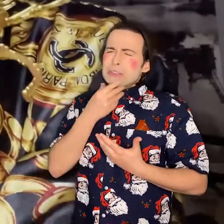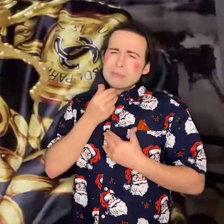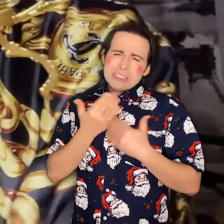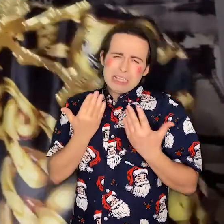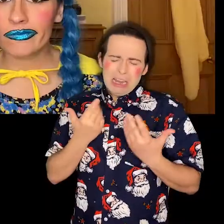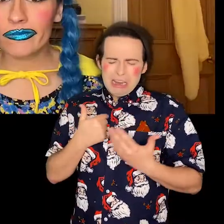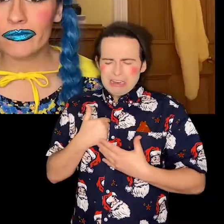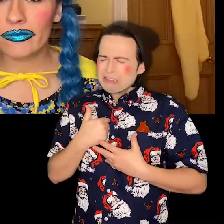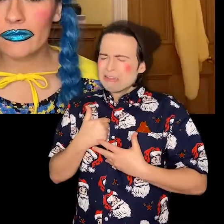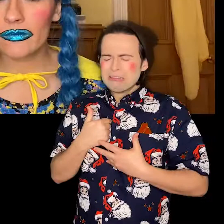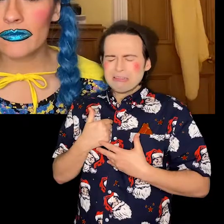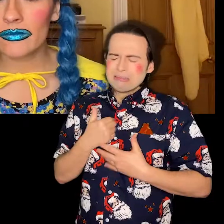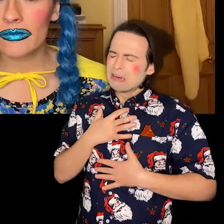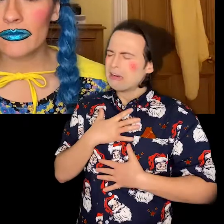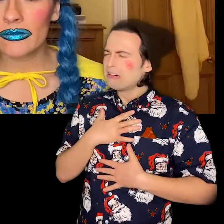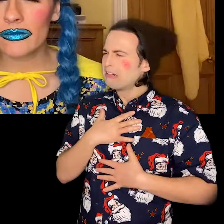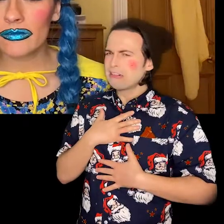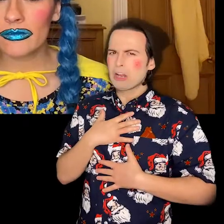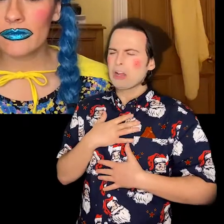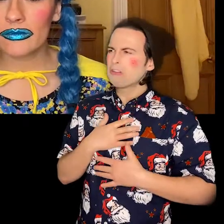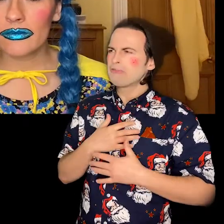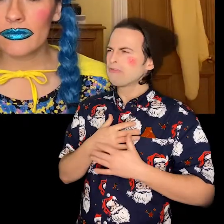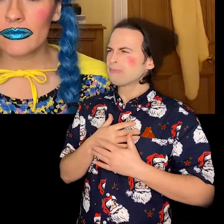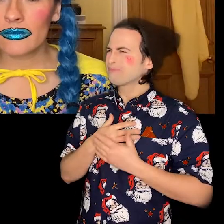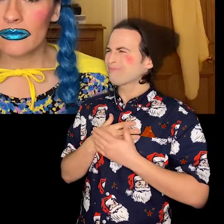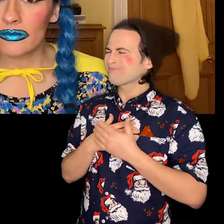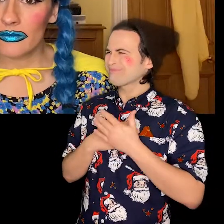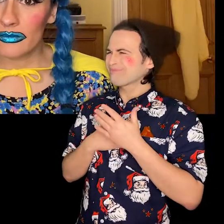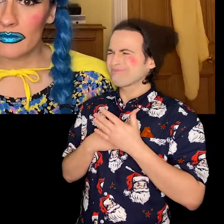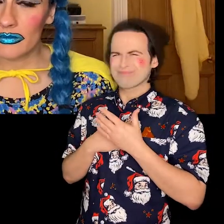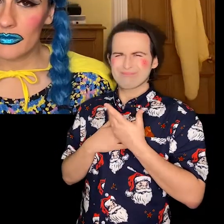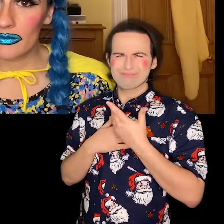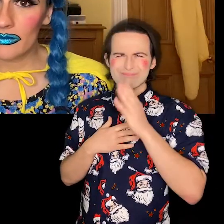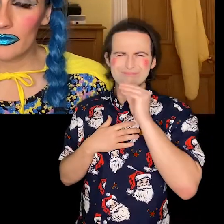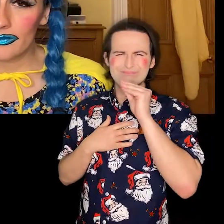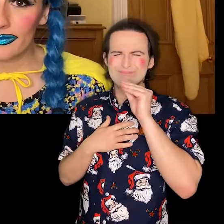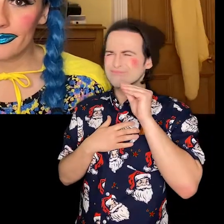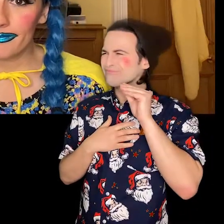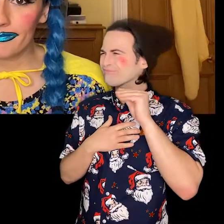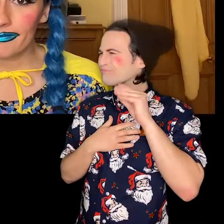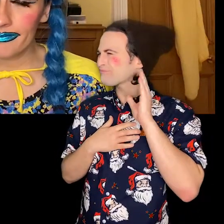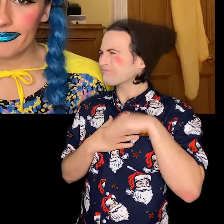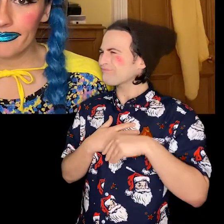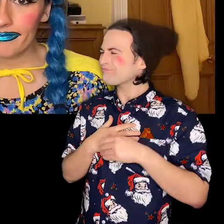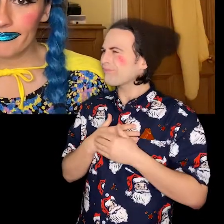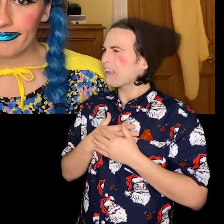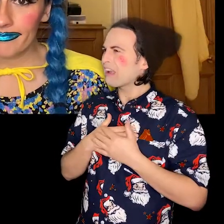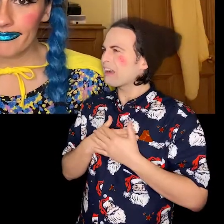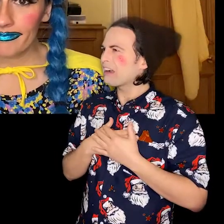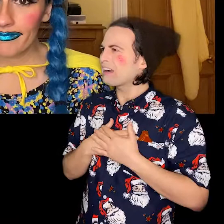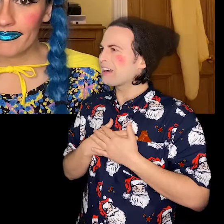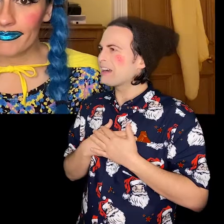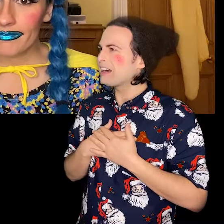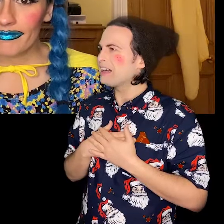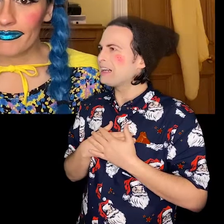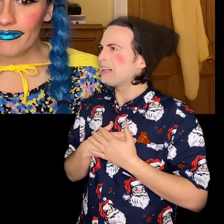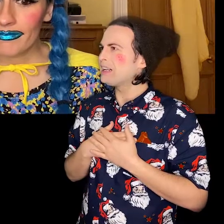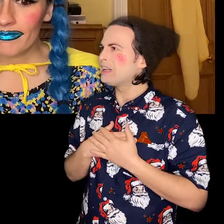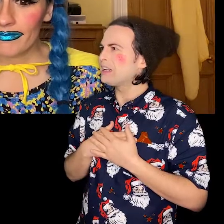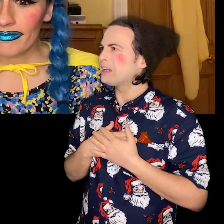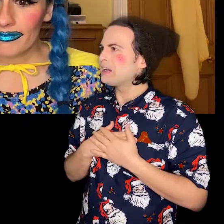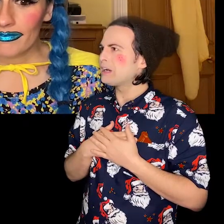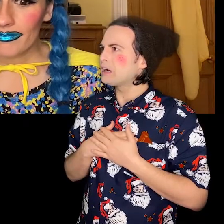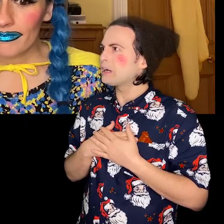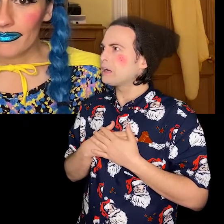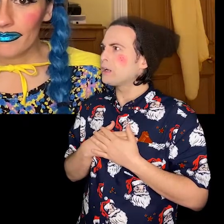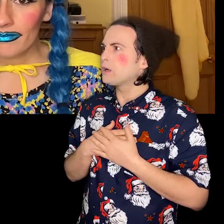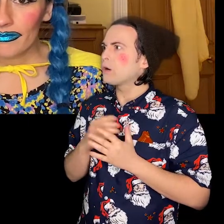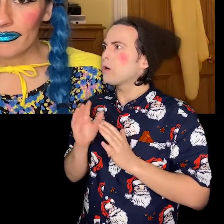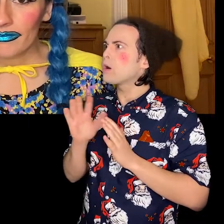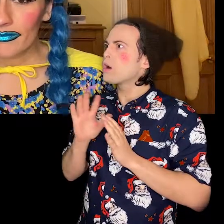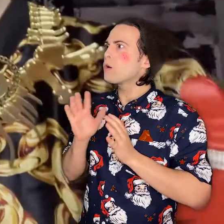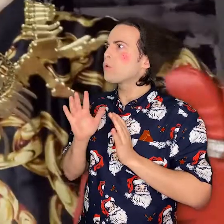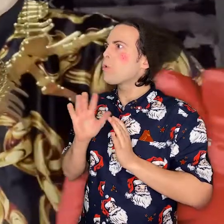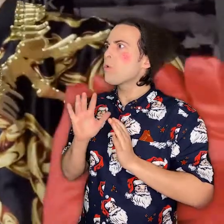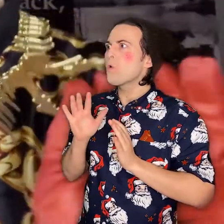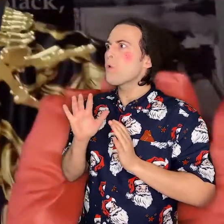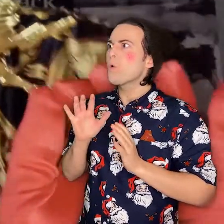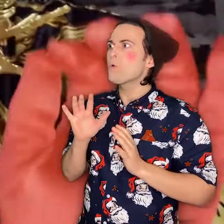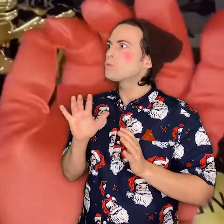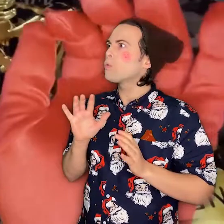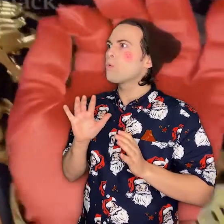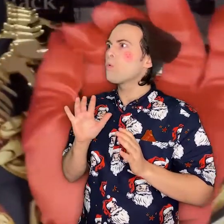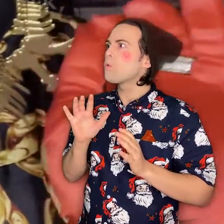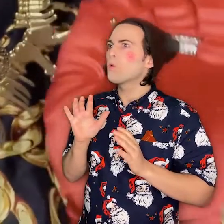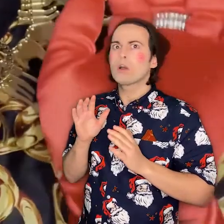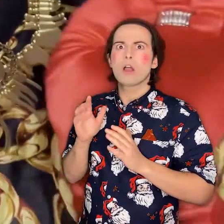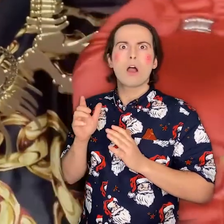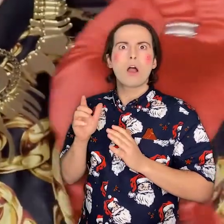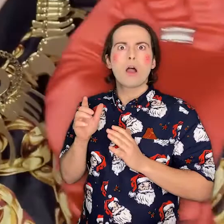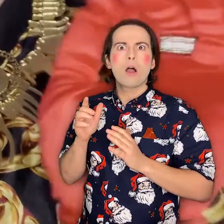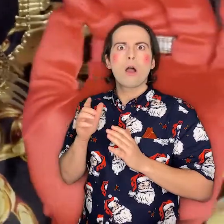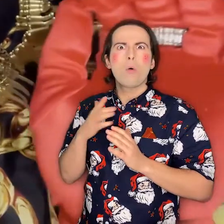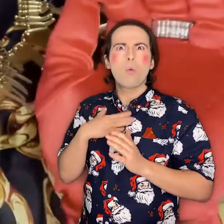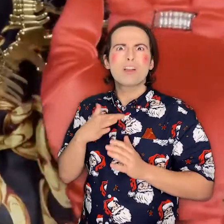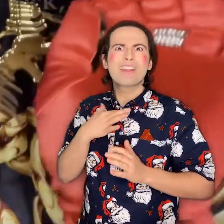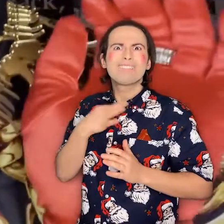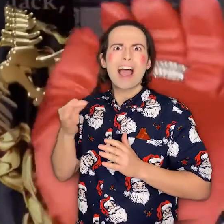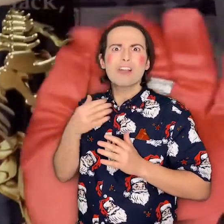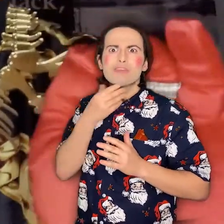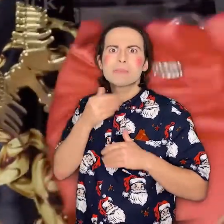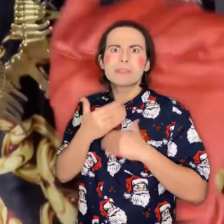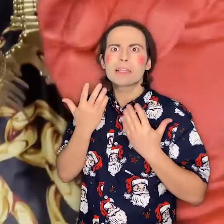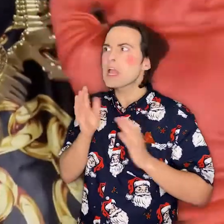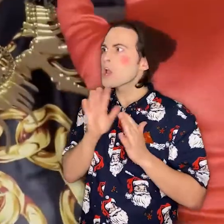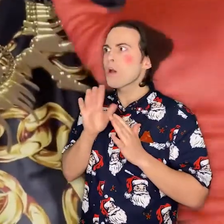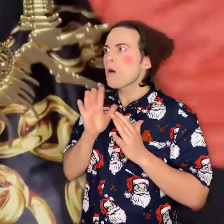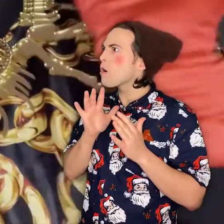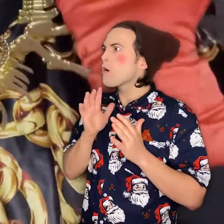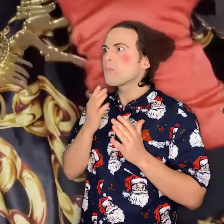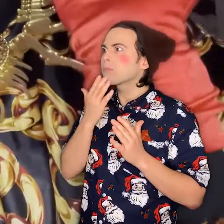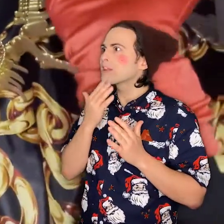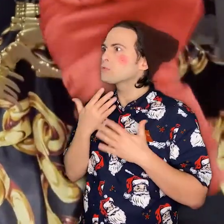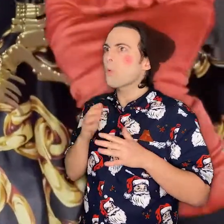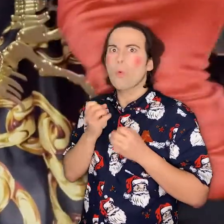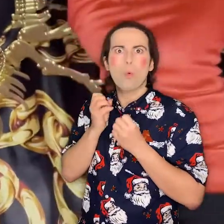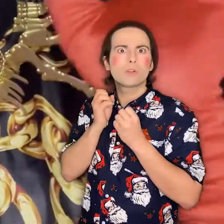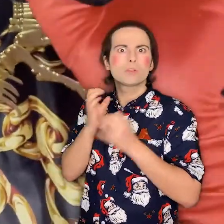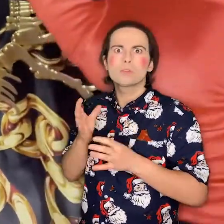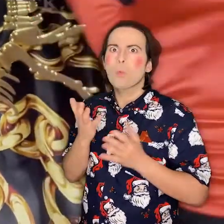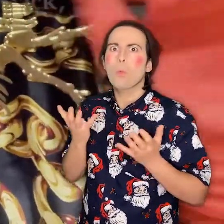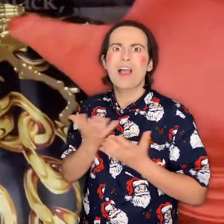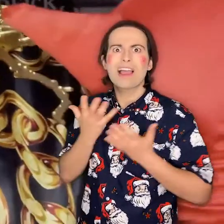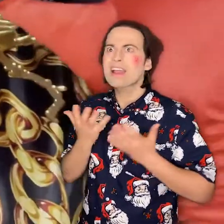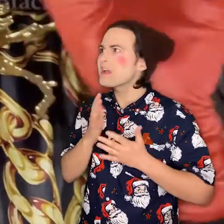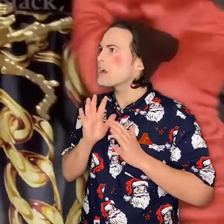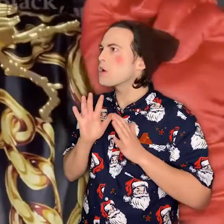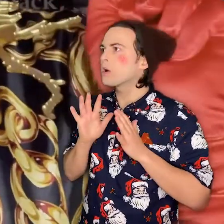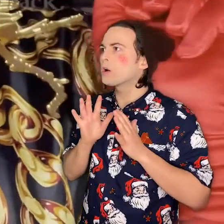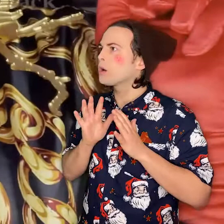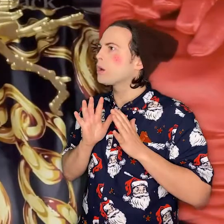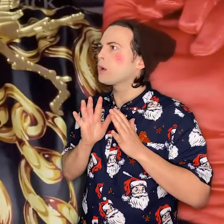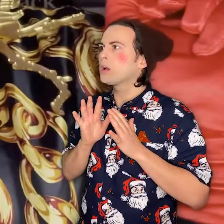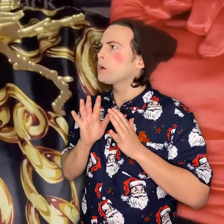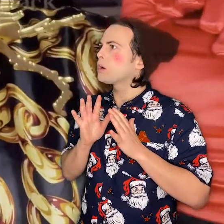Won't you please do me a kindness of extending me an invite, won't you please do me a kindness, of telling me where you'll be.